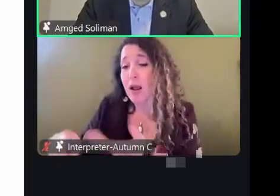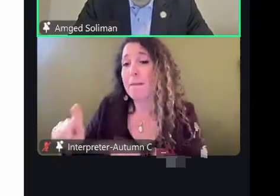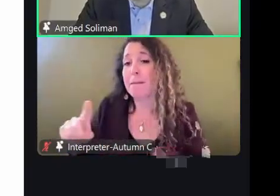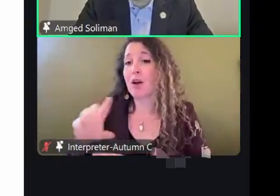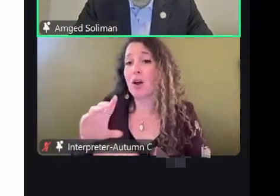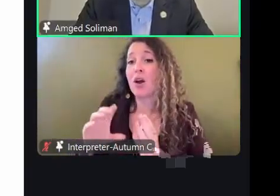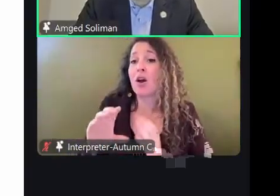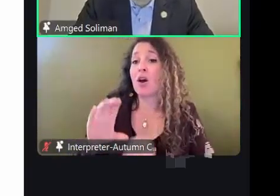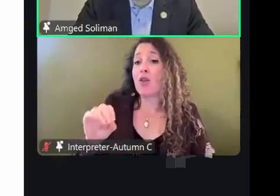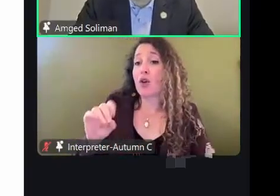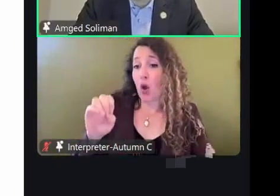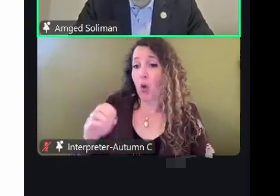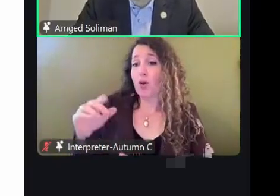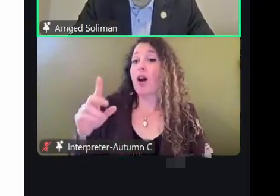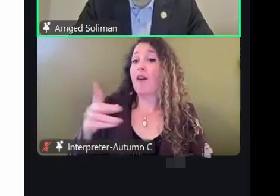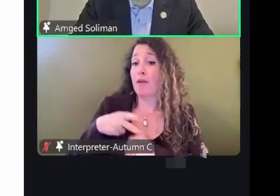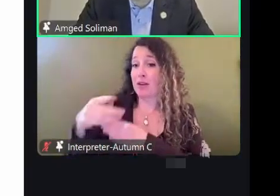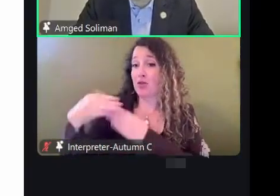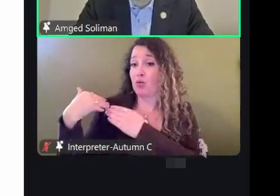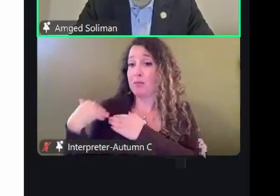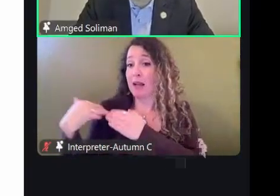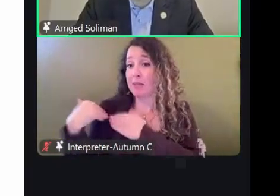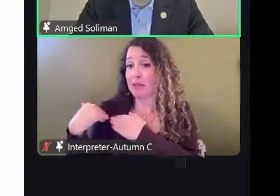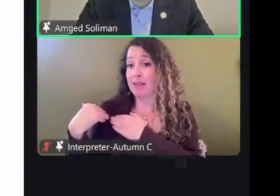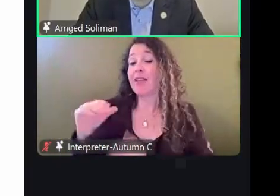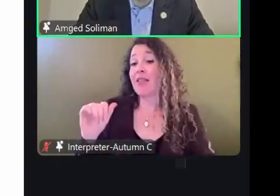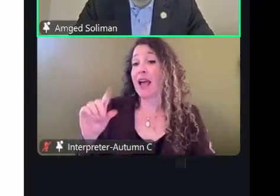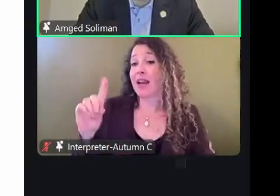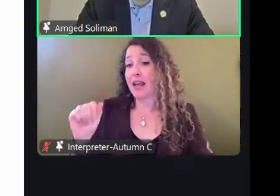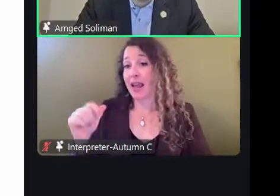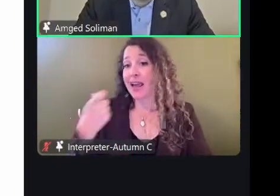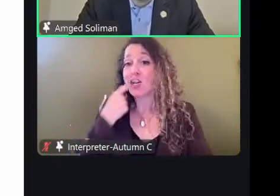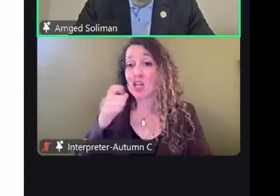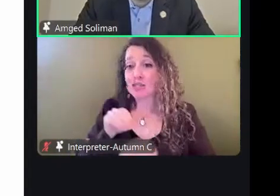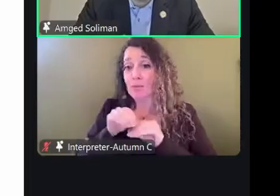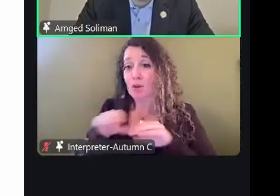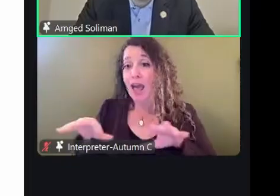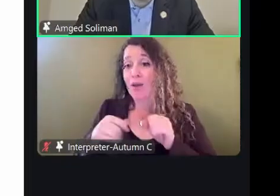of professional responsibility that the ADA had just put out and it and they found that it says